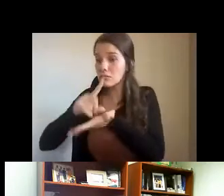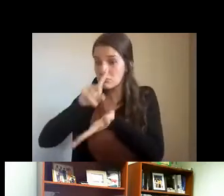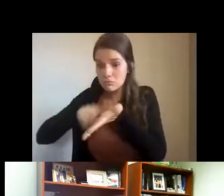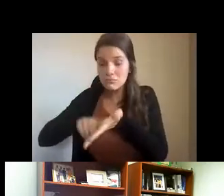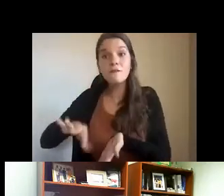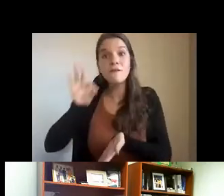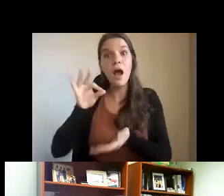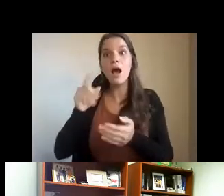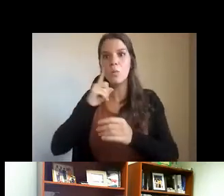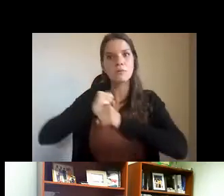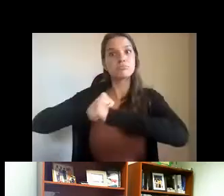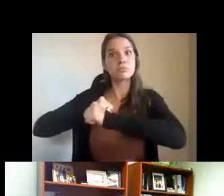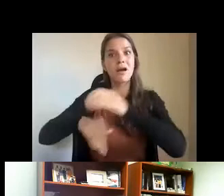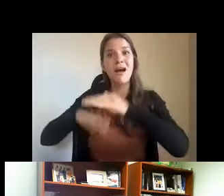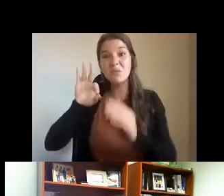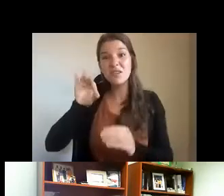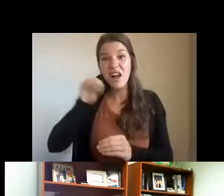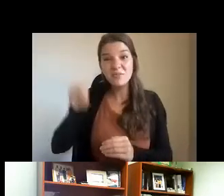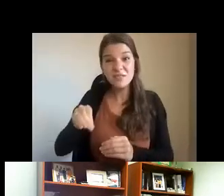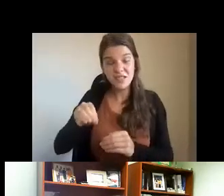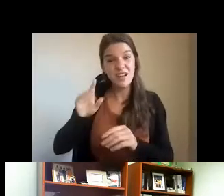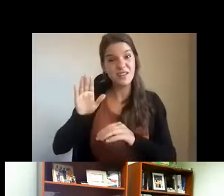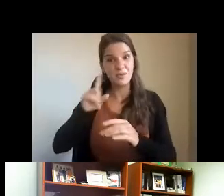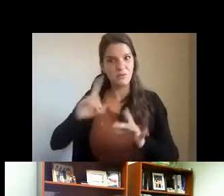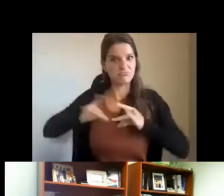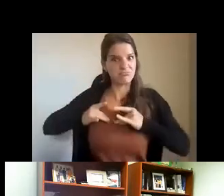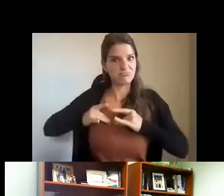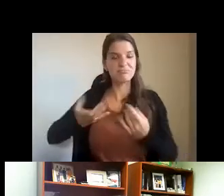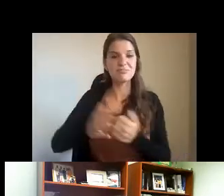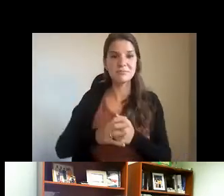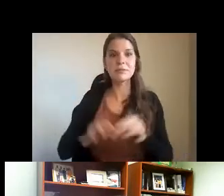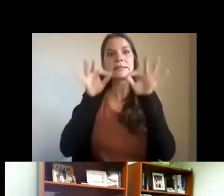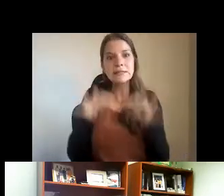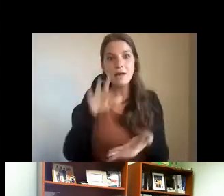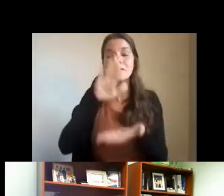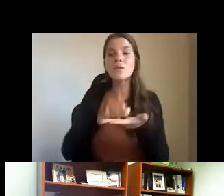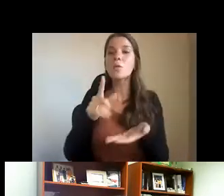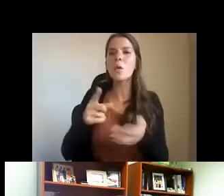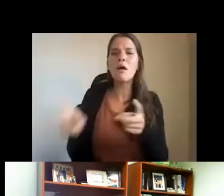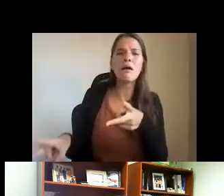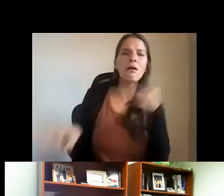90 percent. They definitely decrease the risk of becoming severely ill being hospitalized or dying